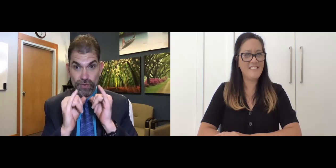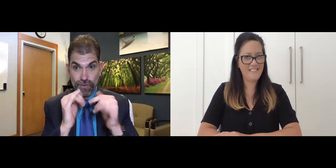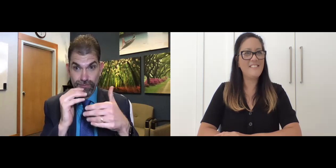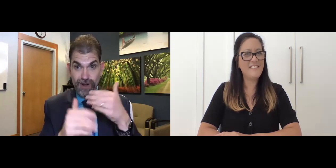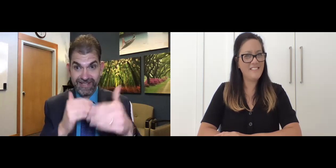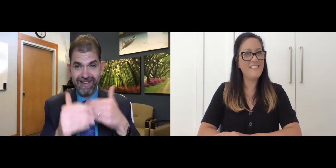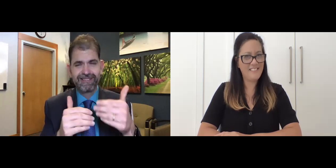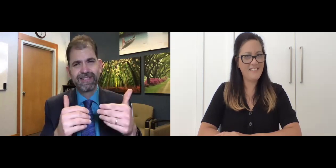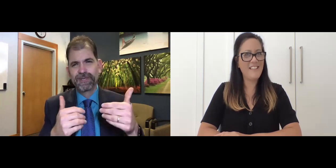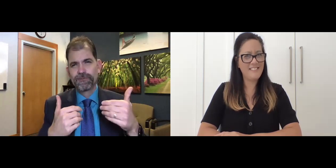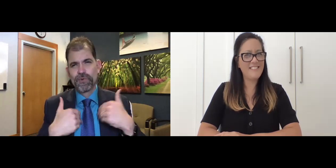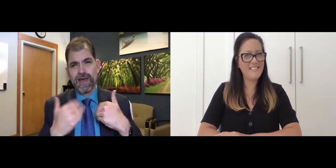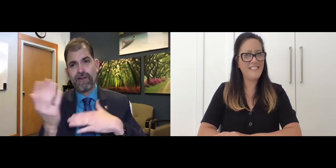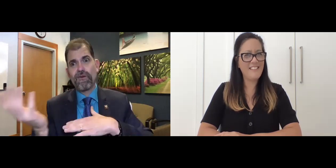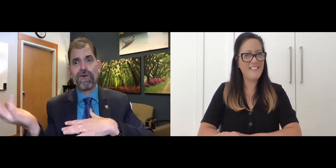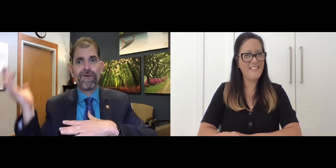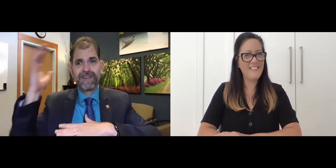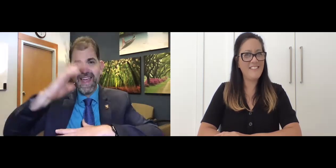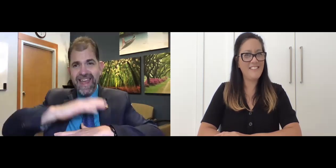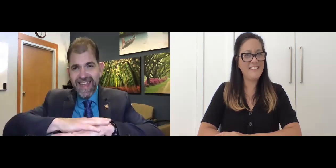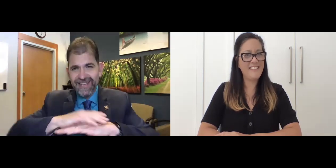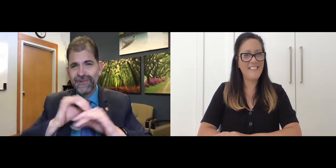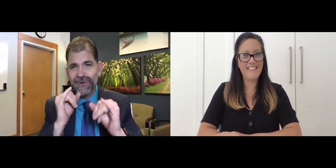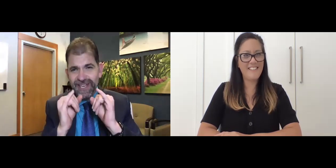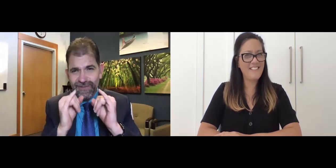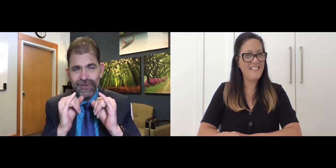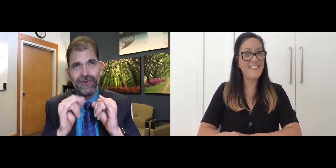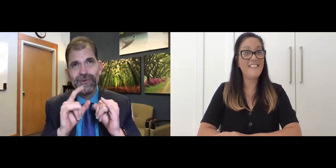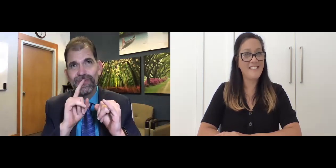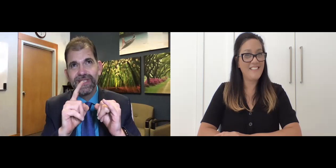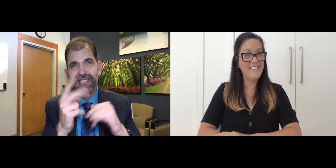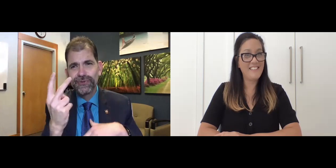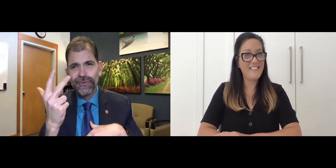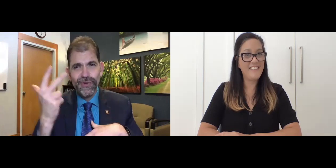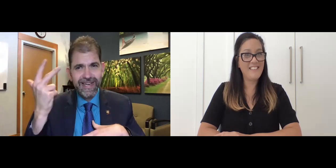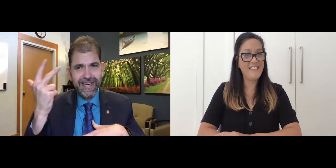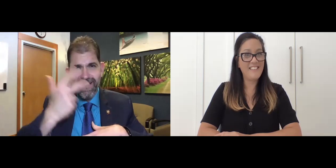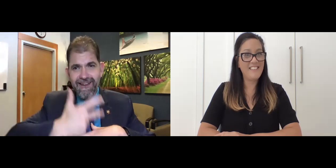During my interview you know it's an all-day process as you can imagine.